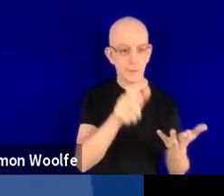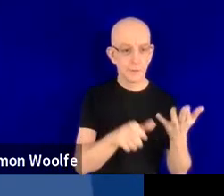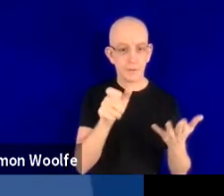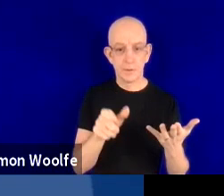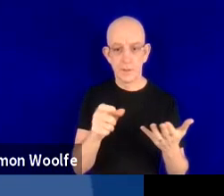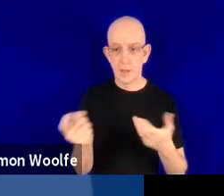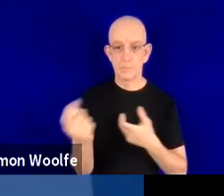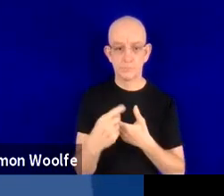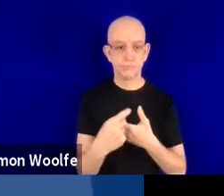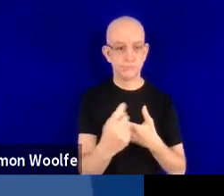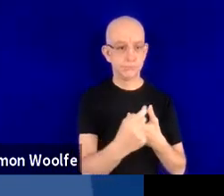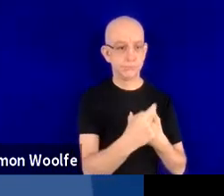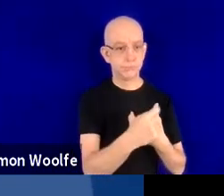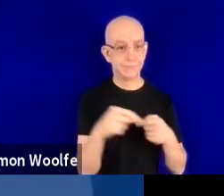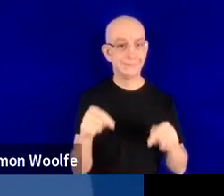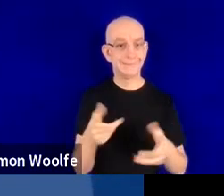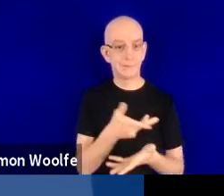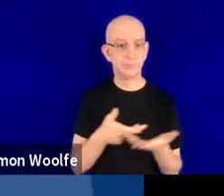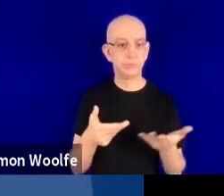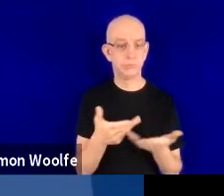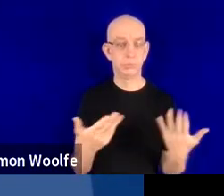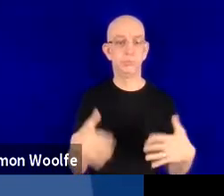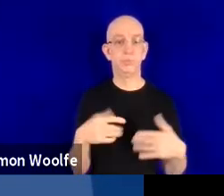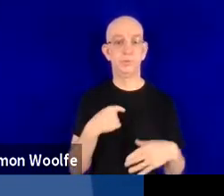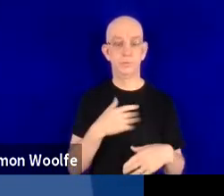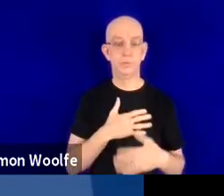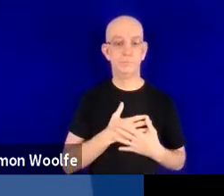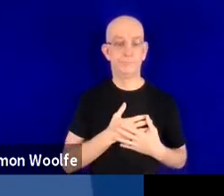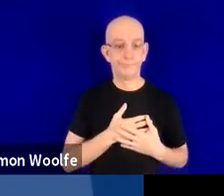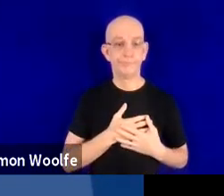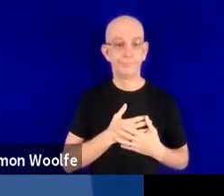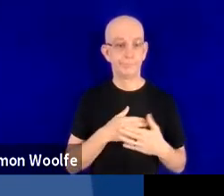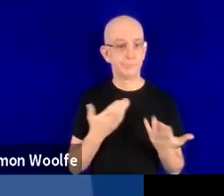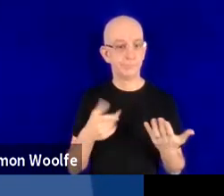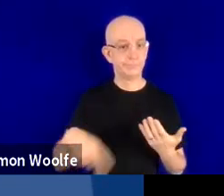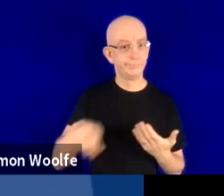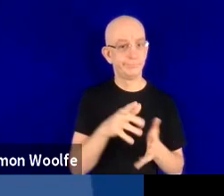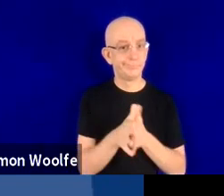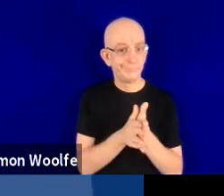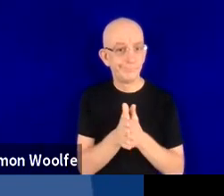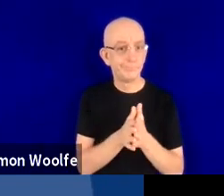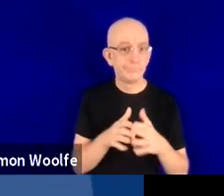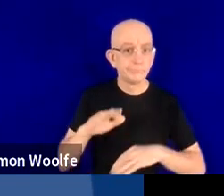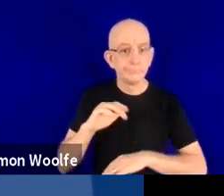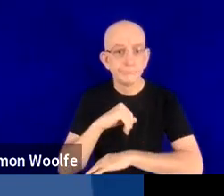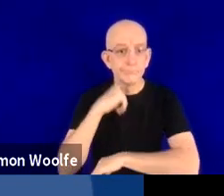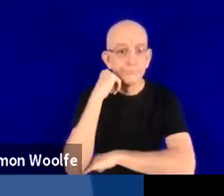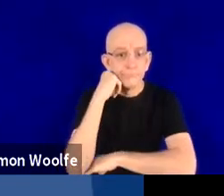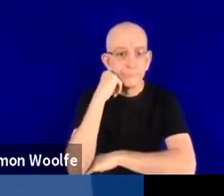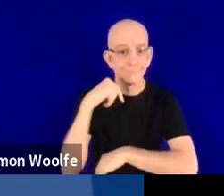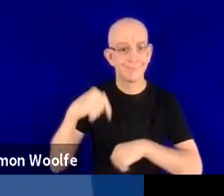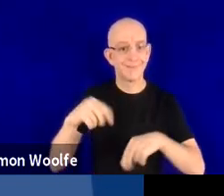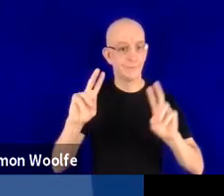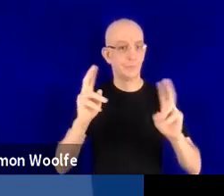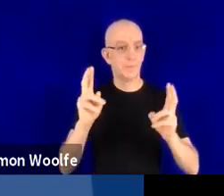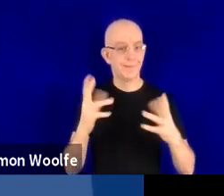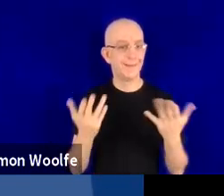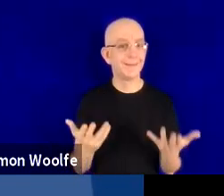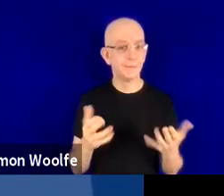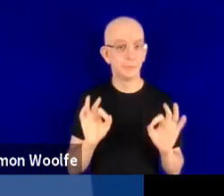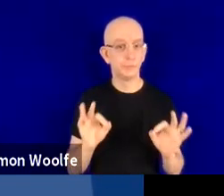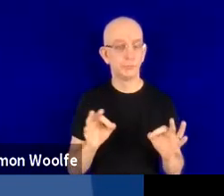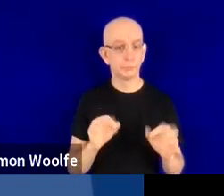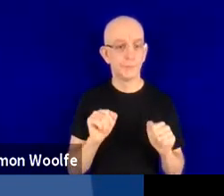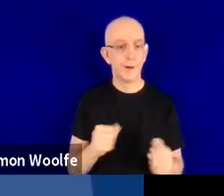So it's really good to be able to kind of share some insights on that and the kind of piece of analysis I'm going to share some information on today